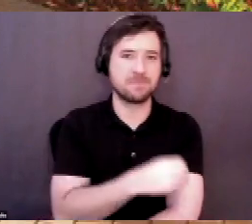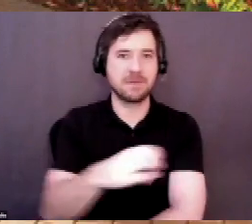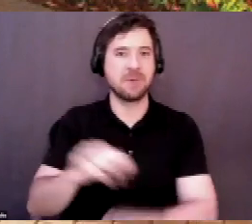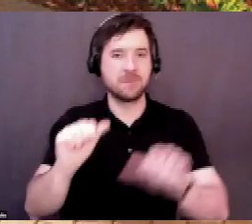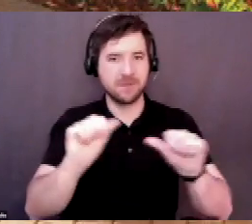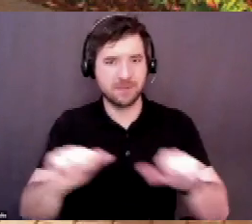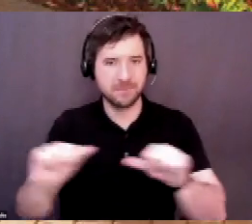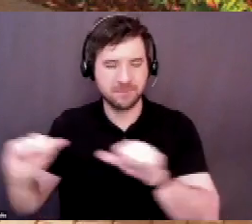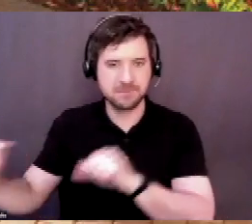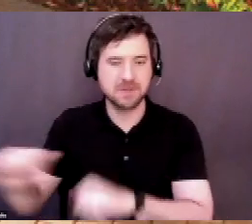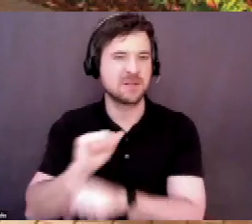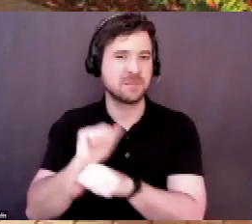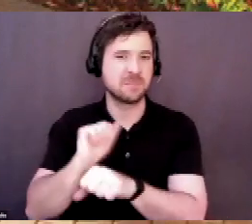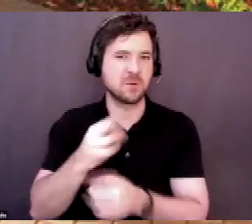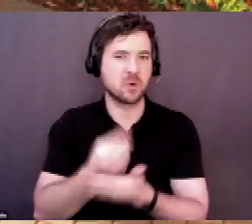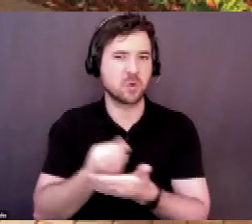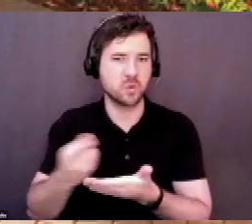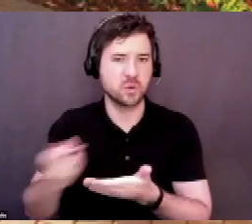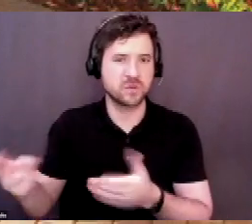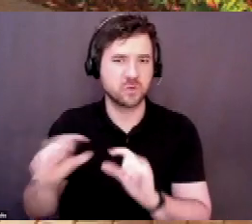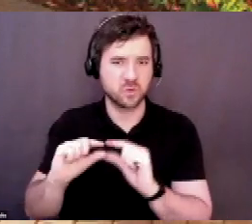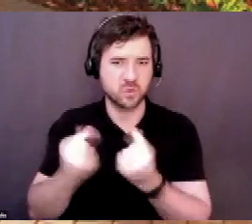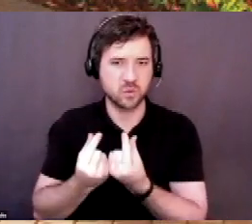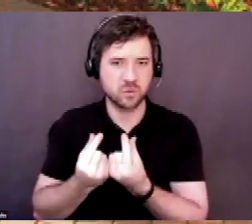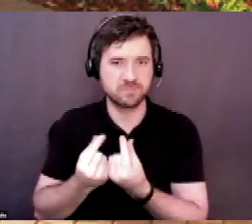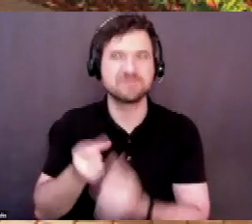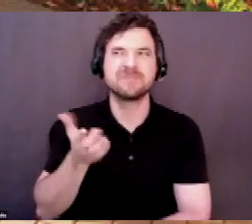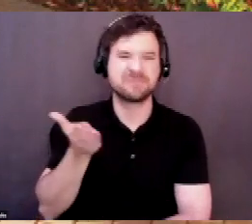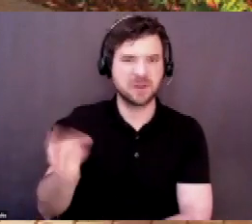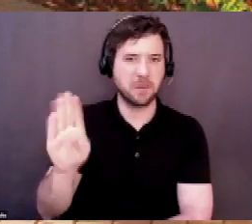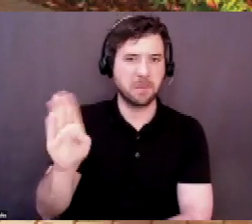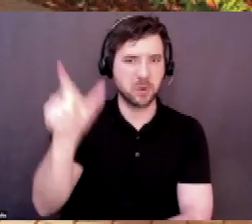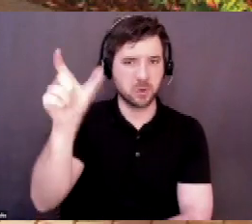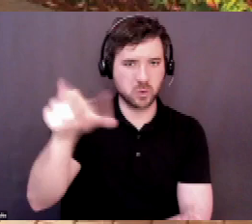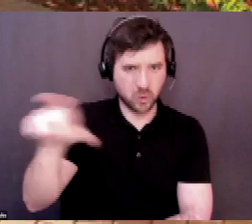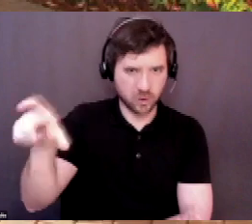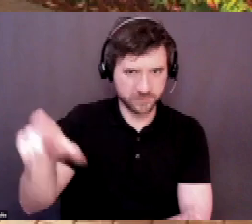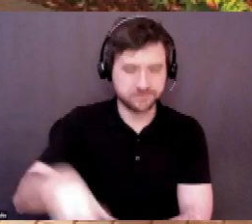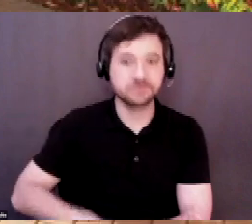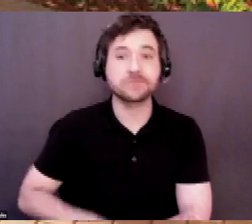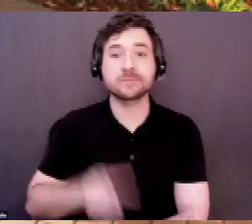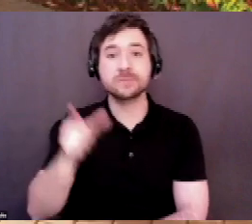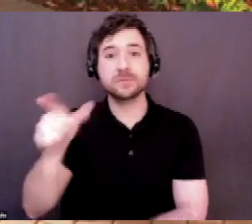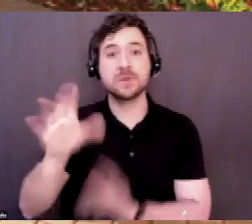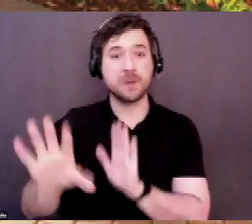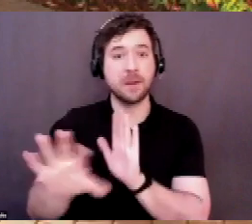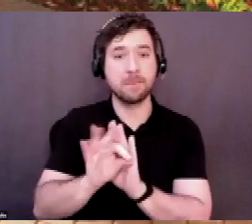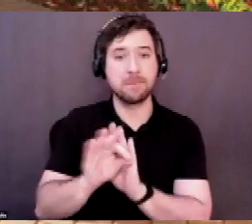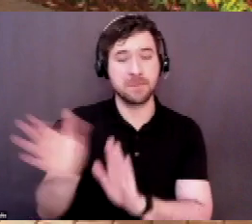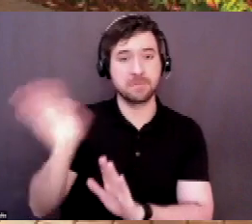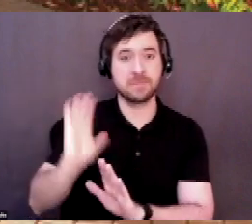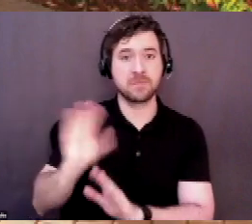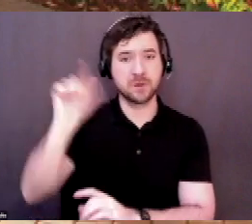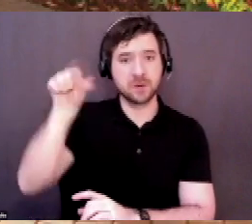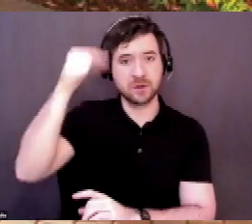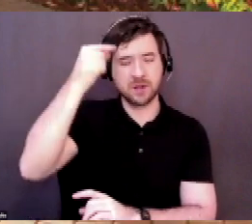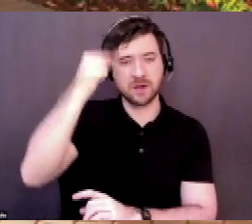Resource Group at Blue Cross. She was appointed by former governor, Charlie Baker, to the advisory board of